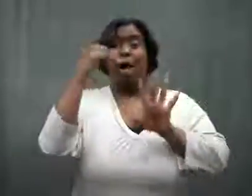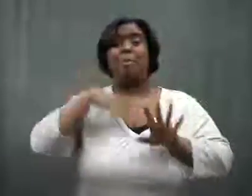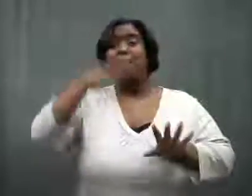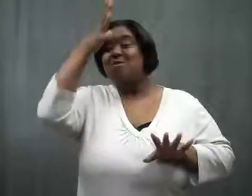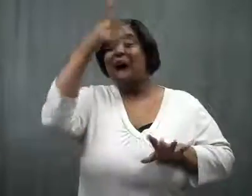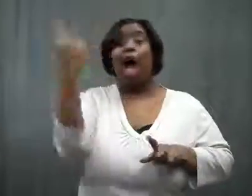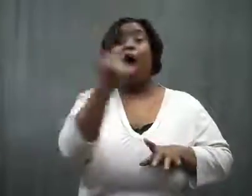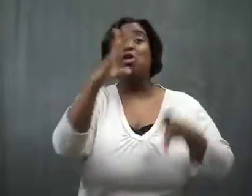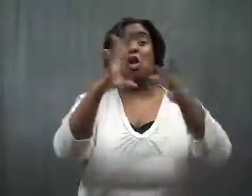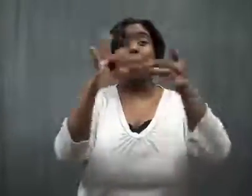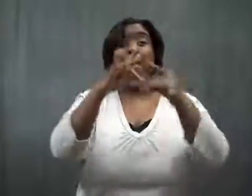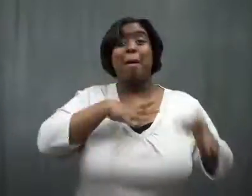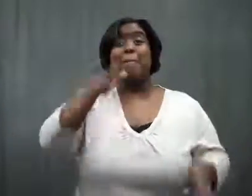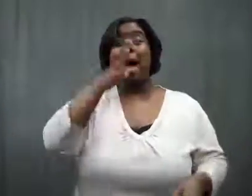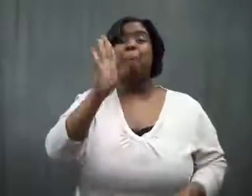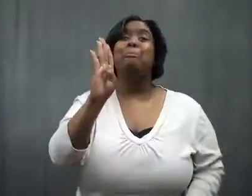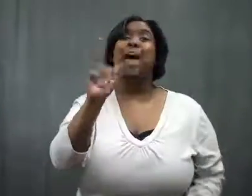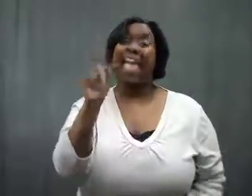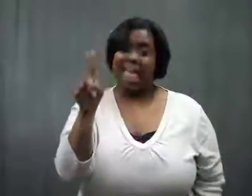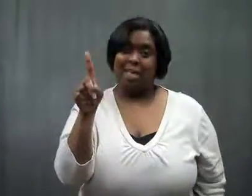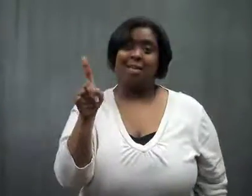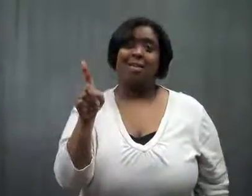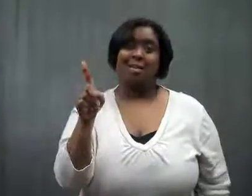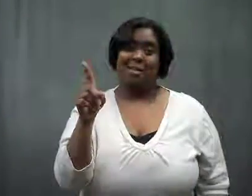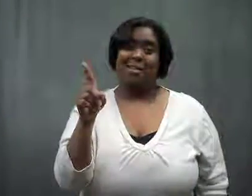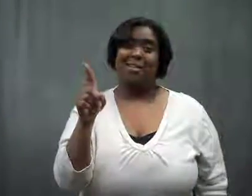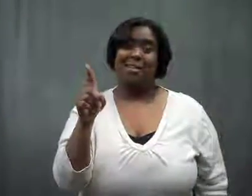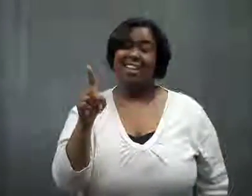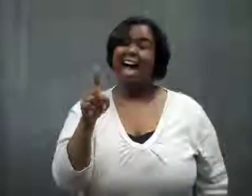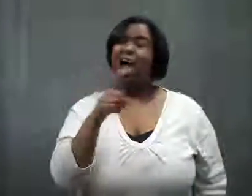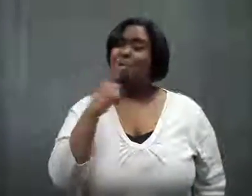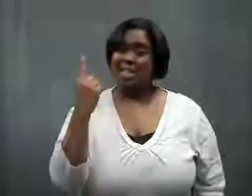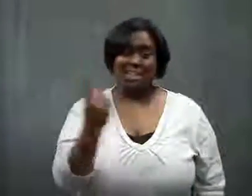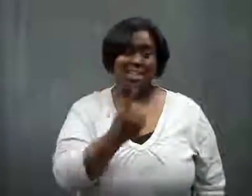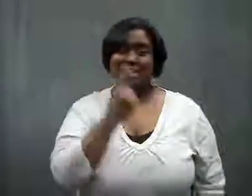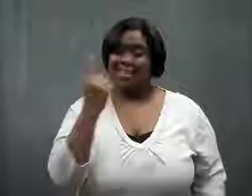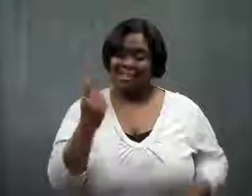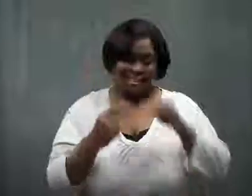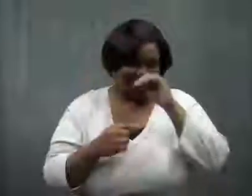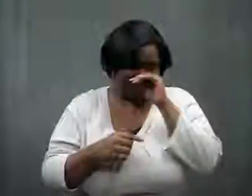Understand, my father always talked bad about mom. Always!